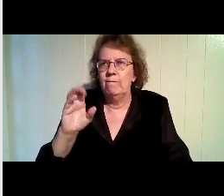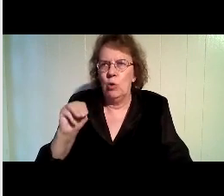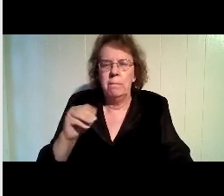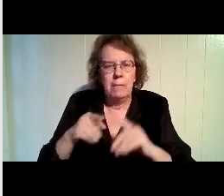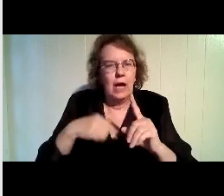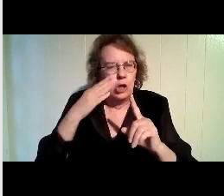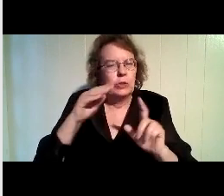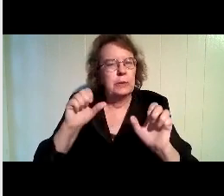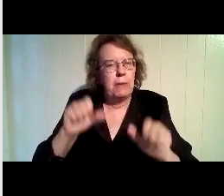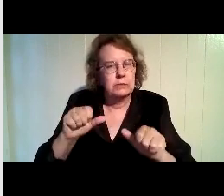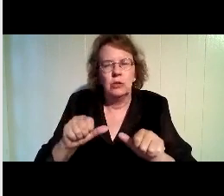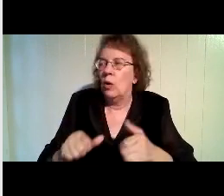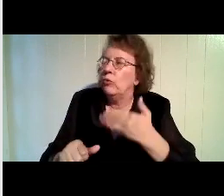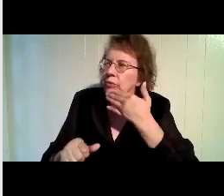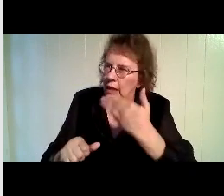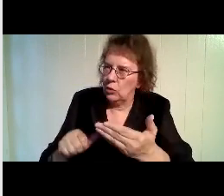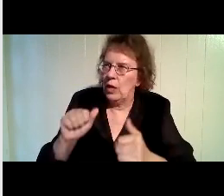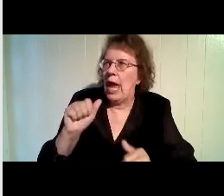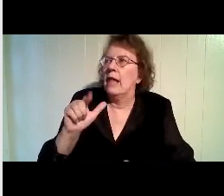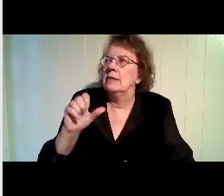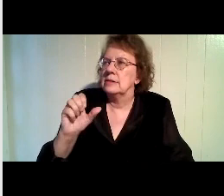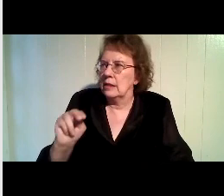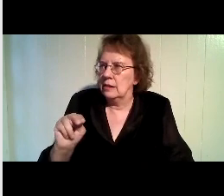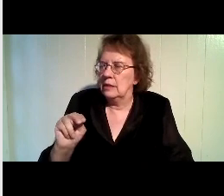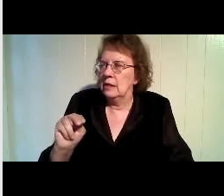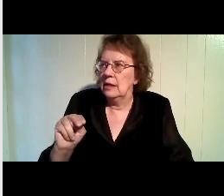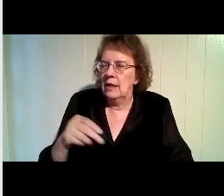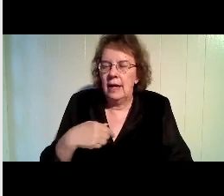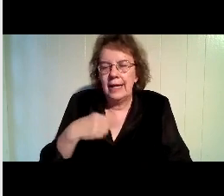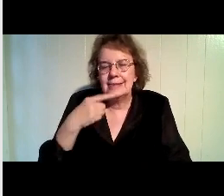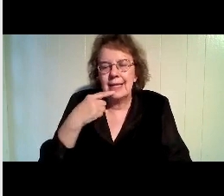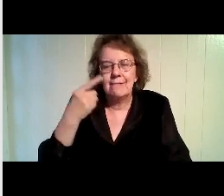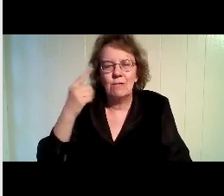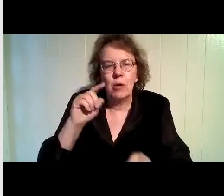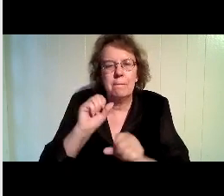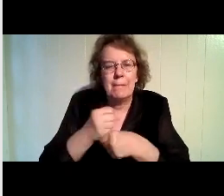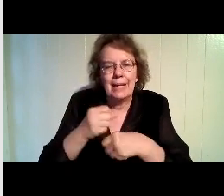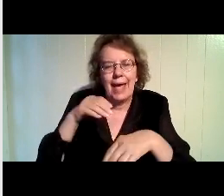Ah, thank you Allison, I. Would say that to making accessible form I would check